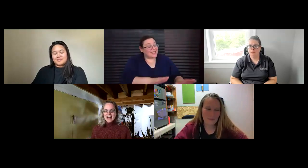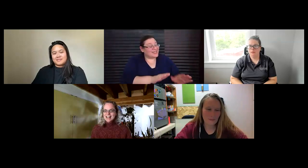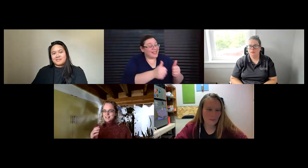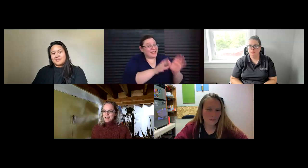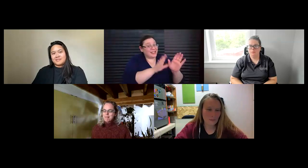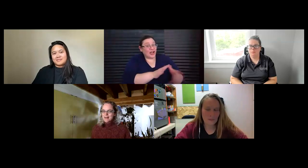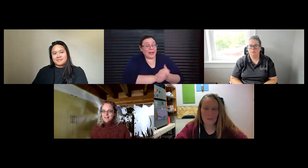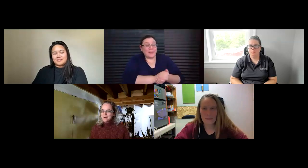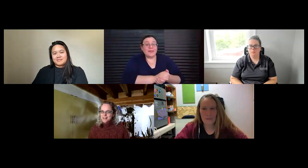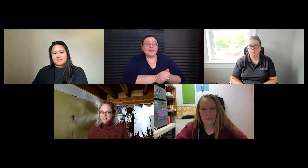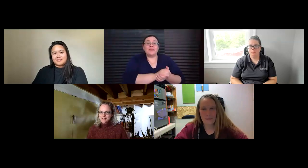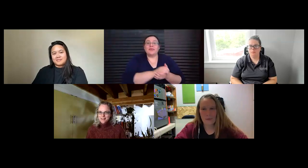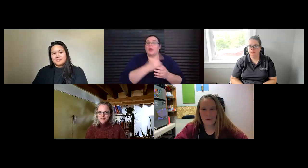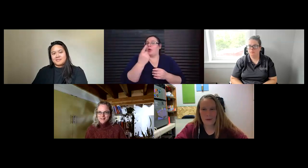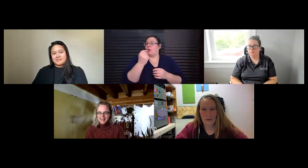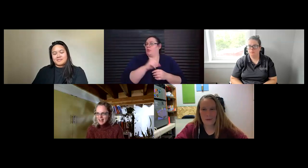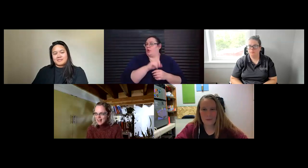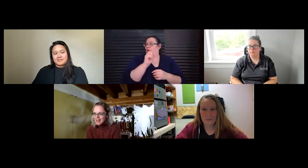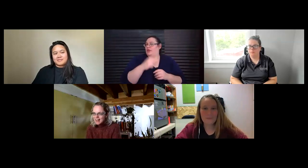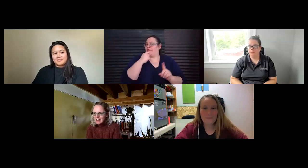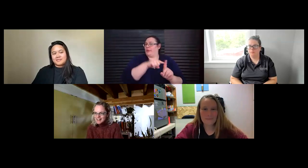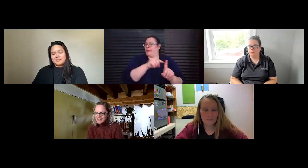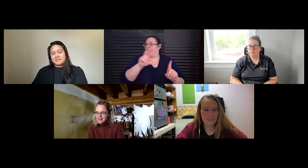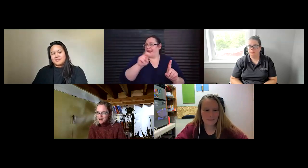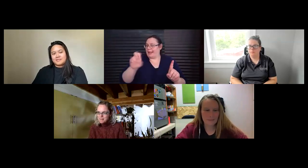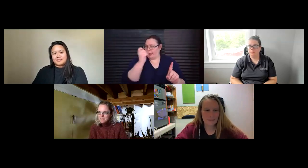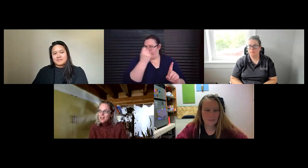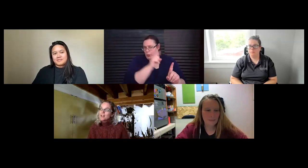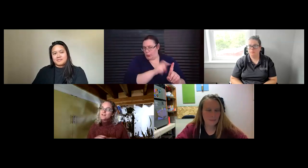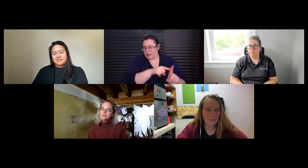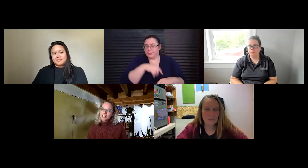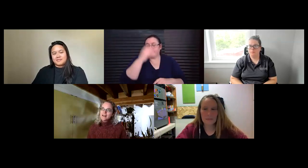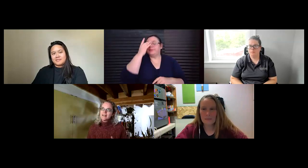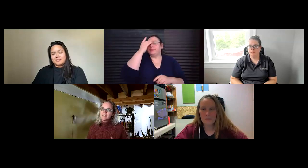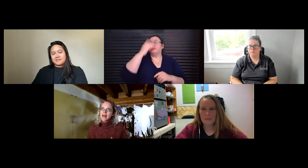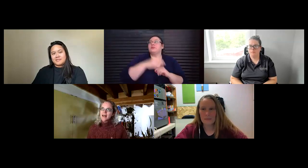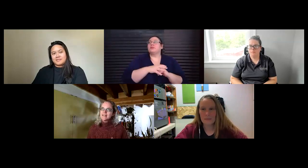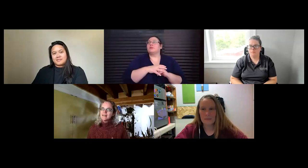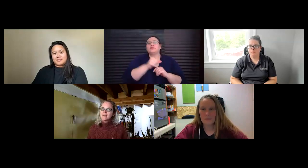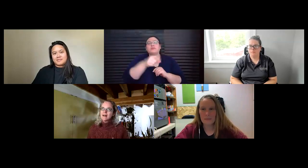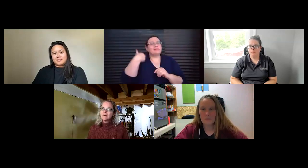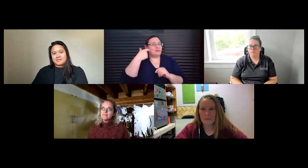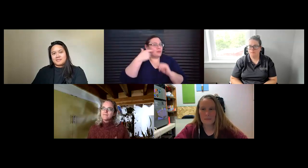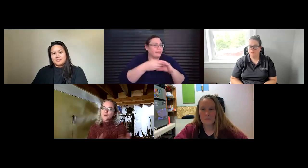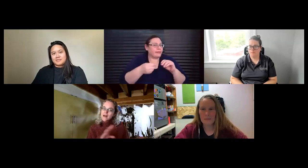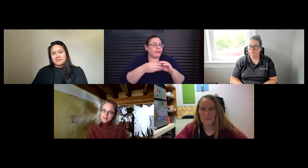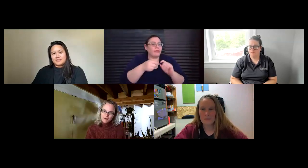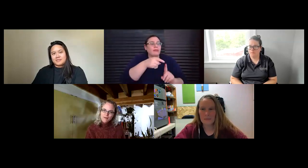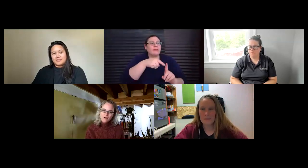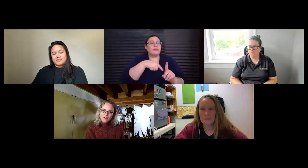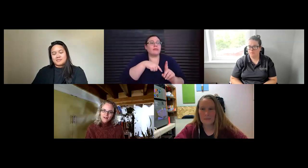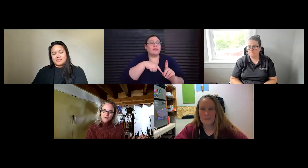And I just have one other question for you, Renee, and that is you shared that twice before